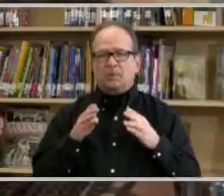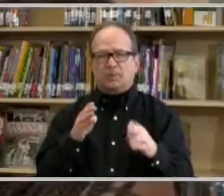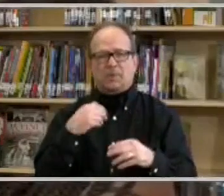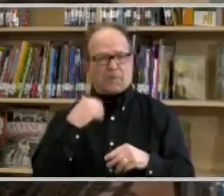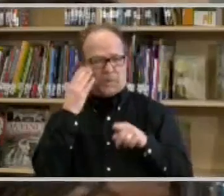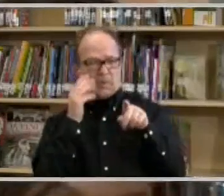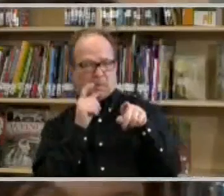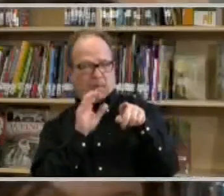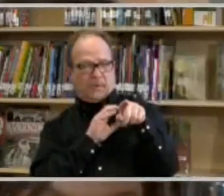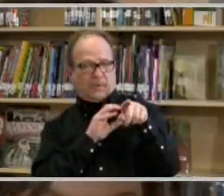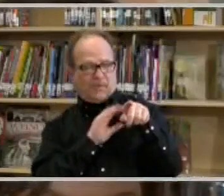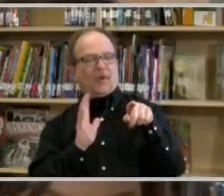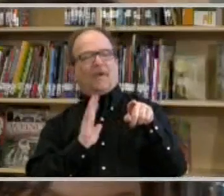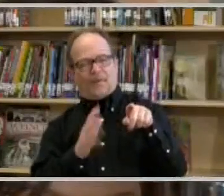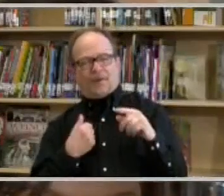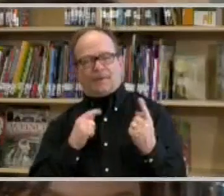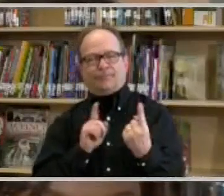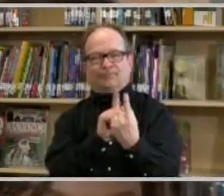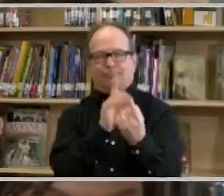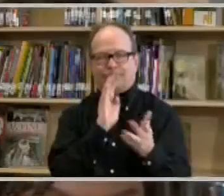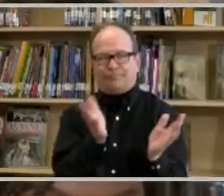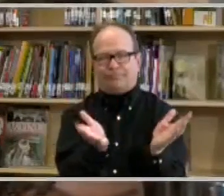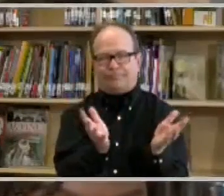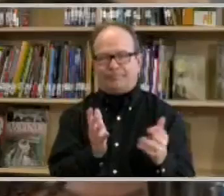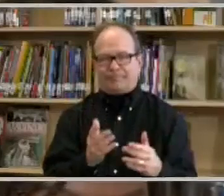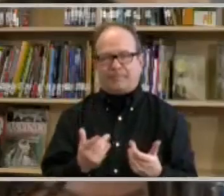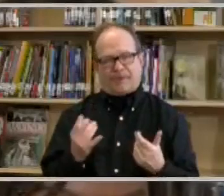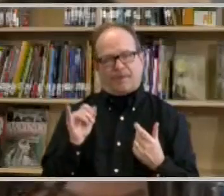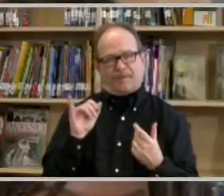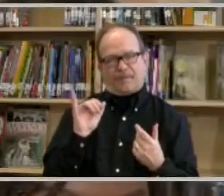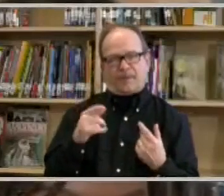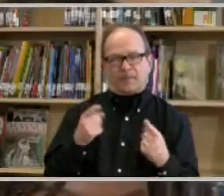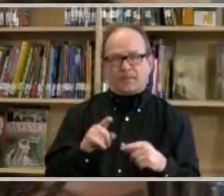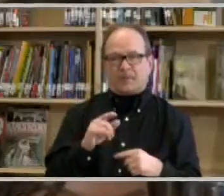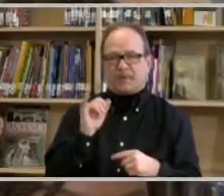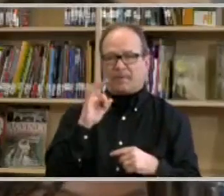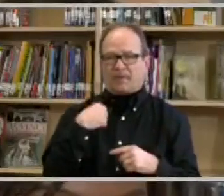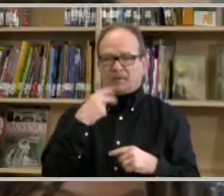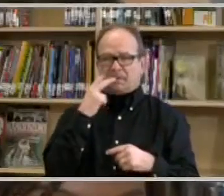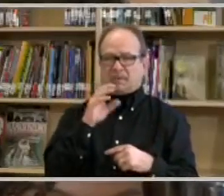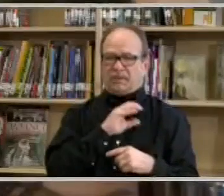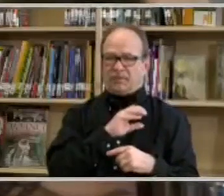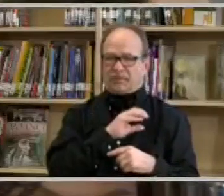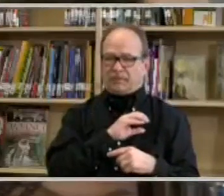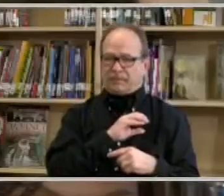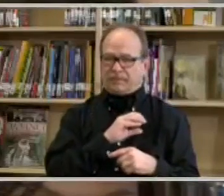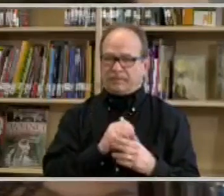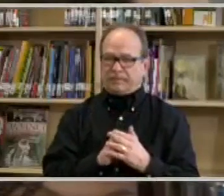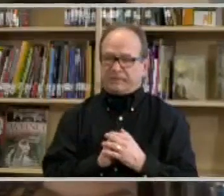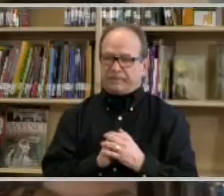STREET KNOW THE OFFICERS, THEY'RE MORE WILLING TO TALK TO THEM WHEN SOMETHING HAPPENS.